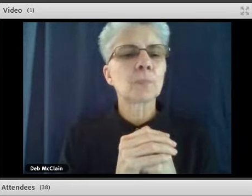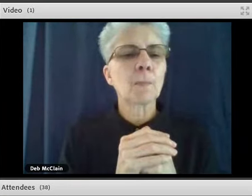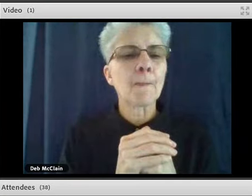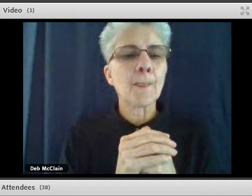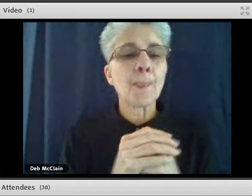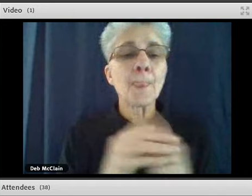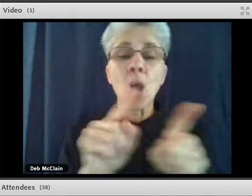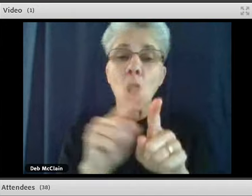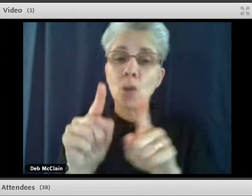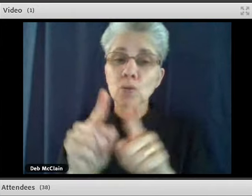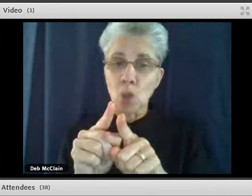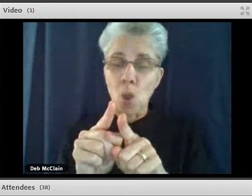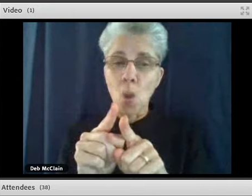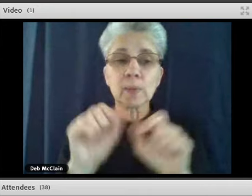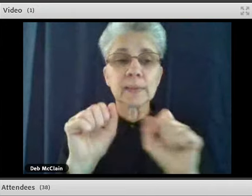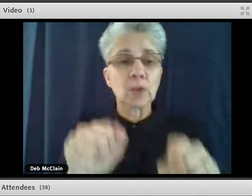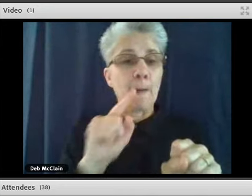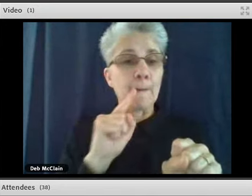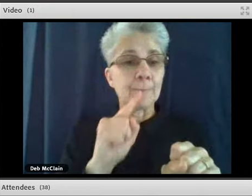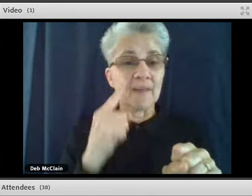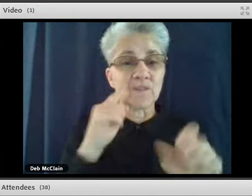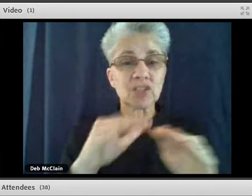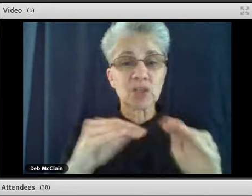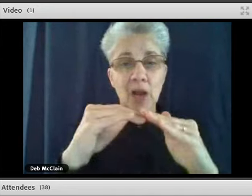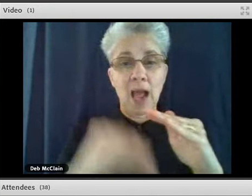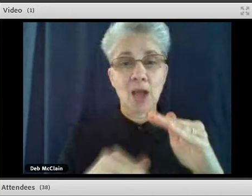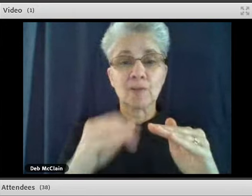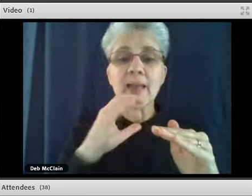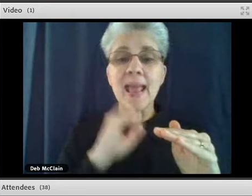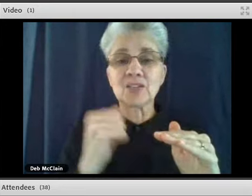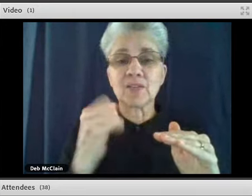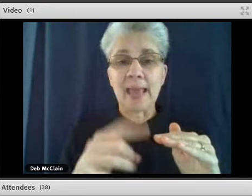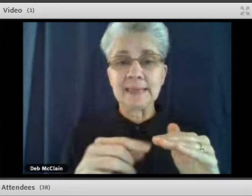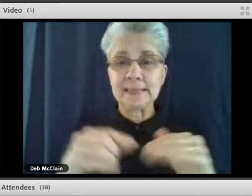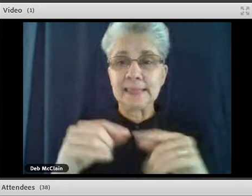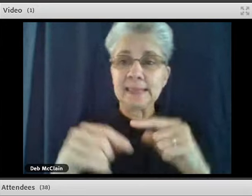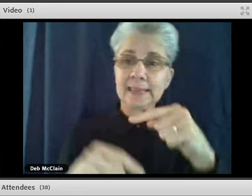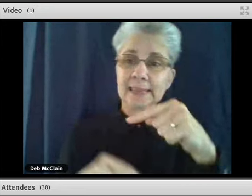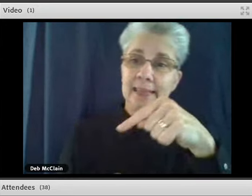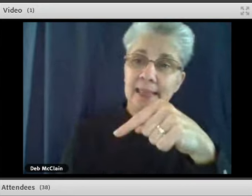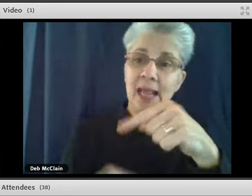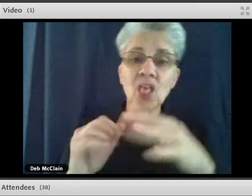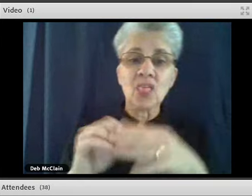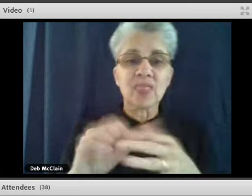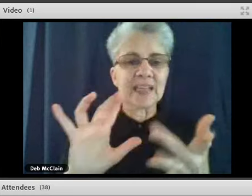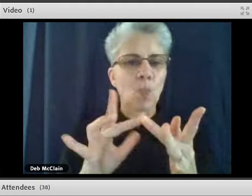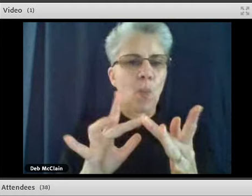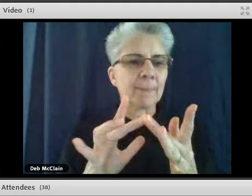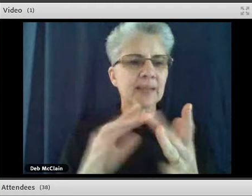It also can be for children under the age of 18. And these websites actually list every single disability